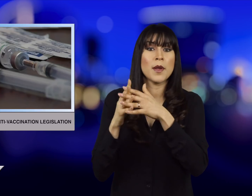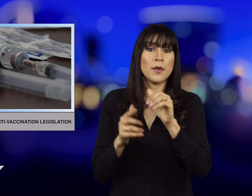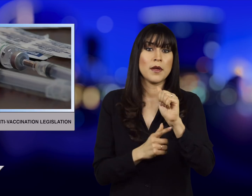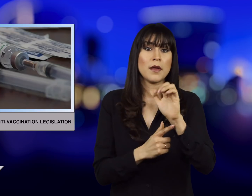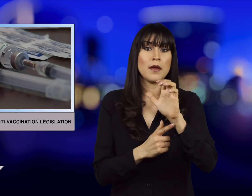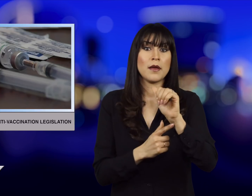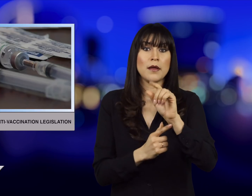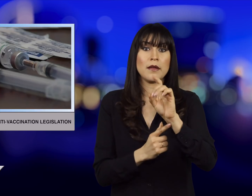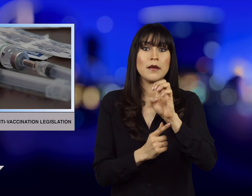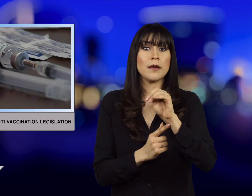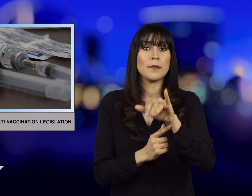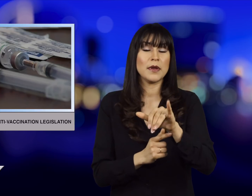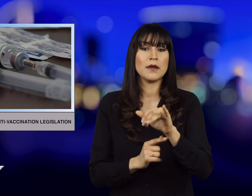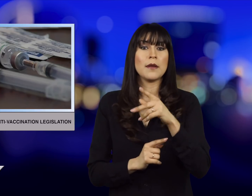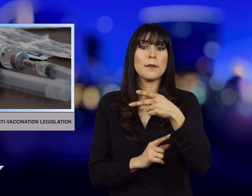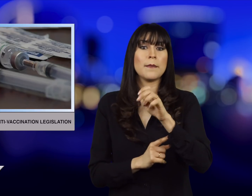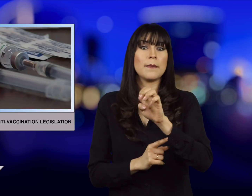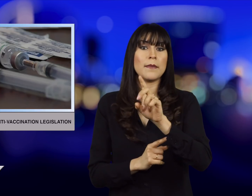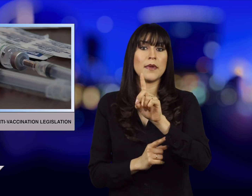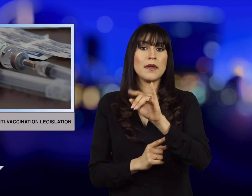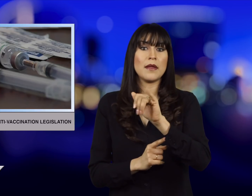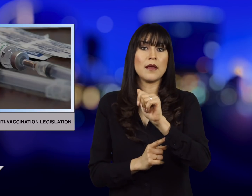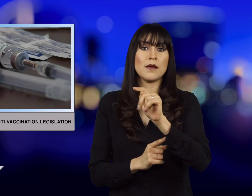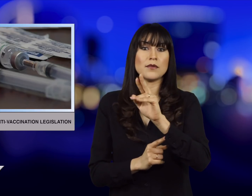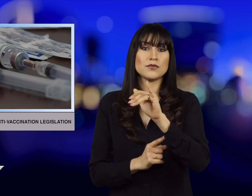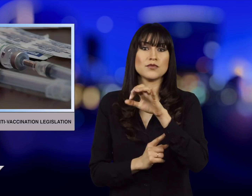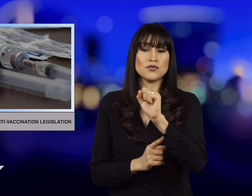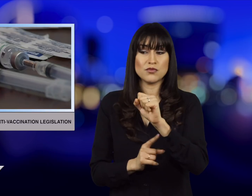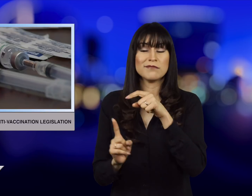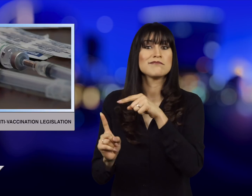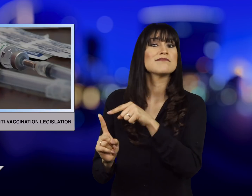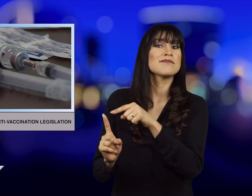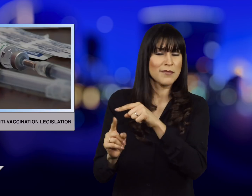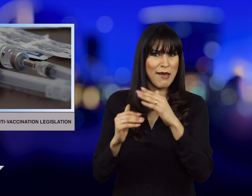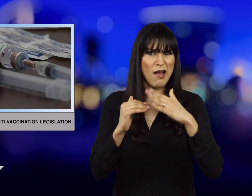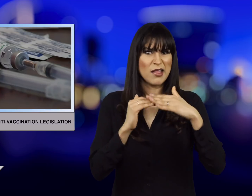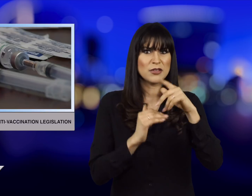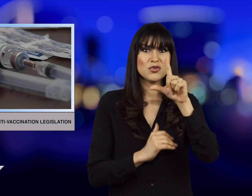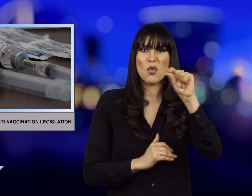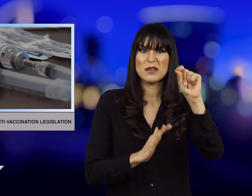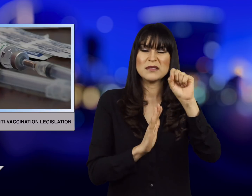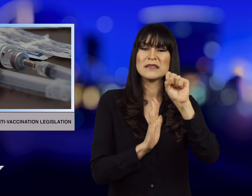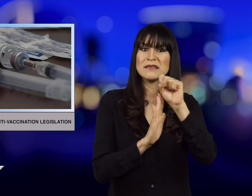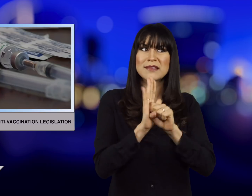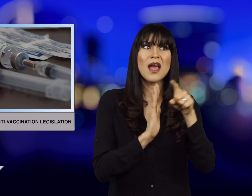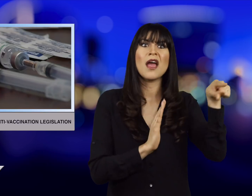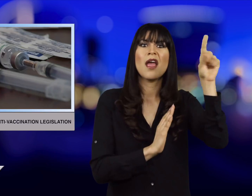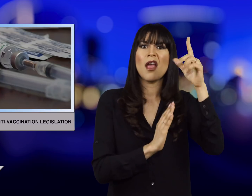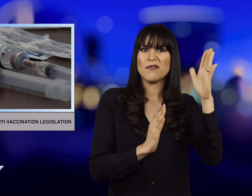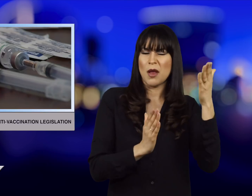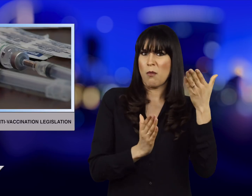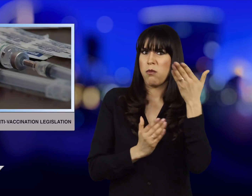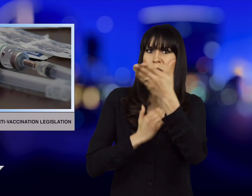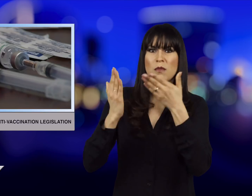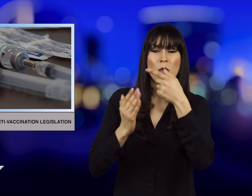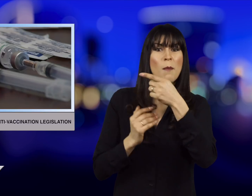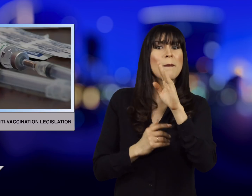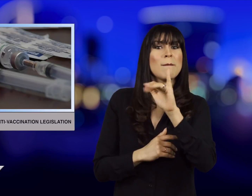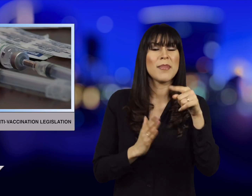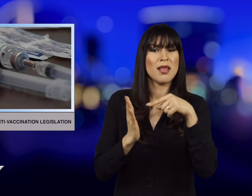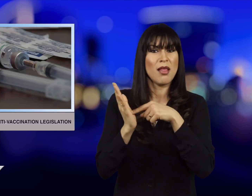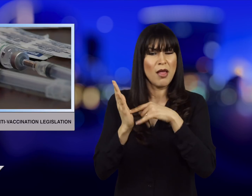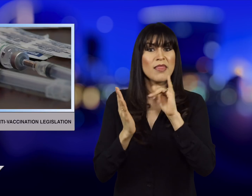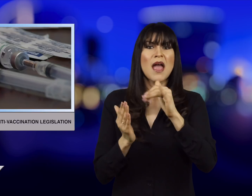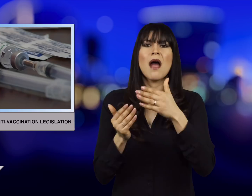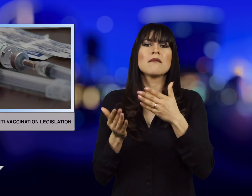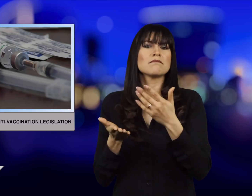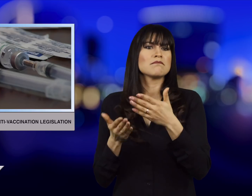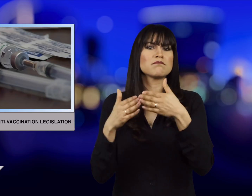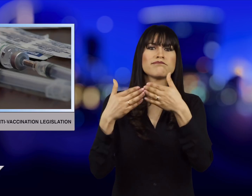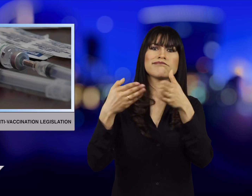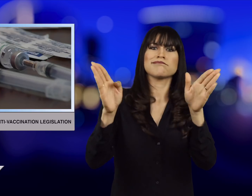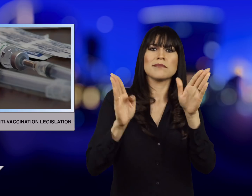According to the American Academy of Pediatrics, at least 20 states have introduced bills that